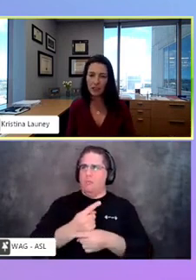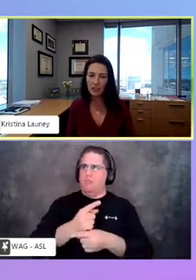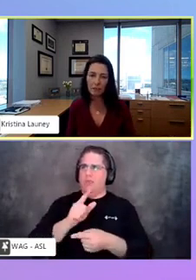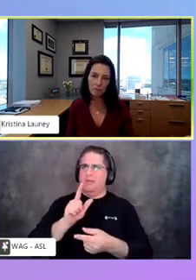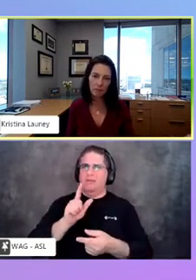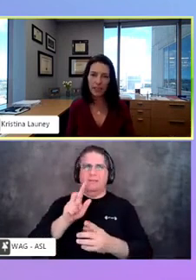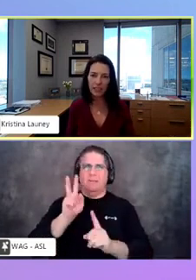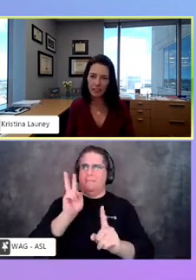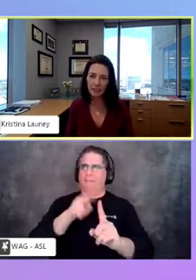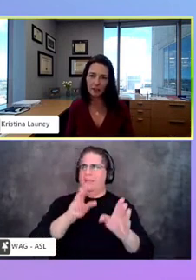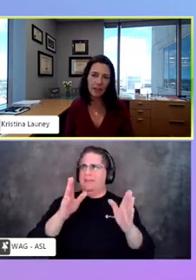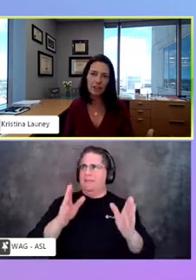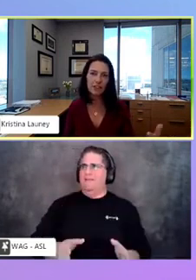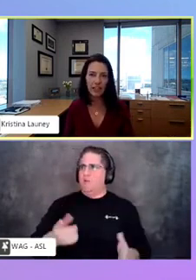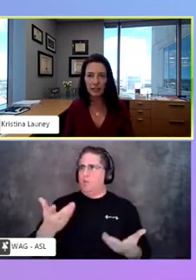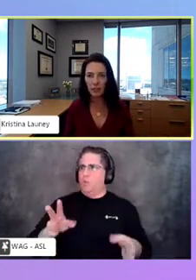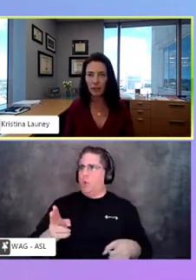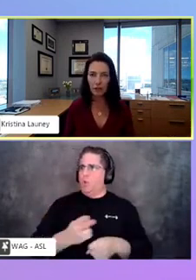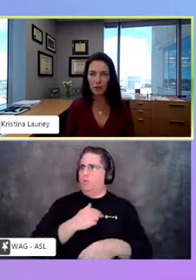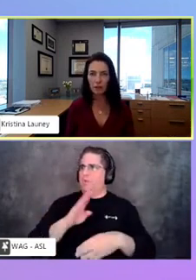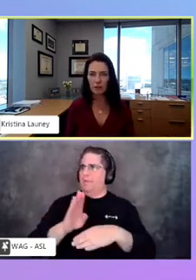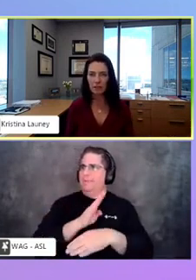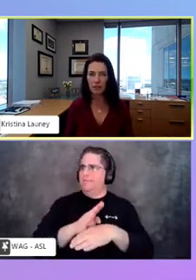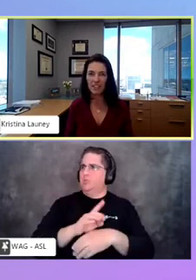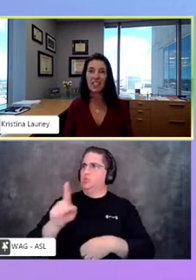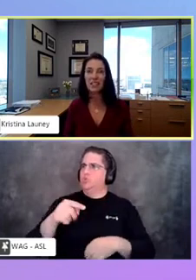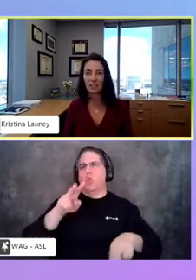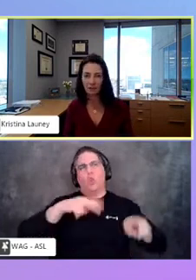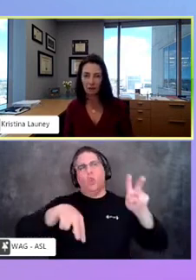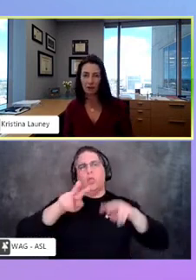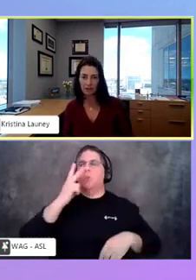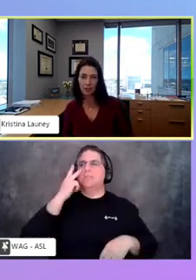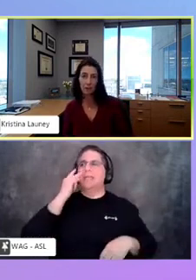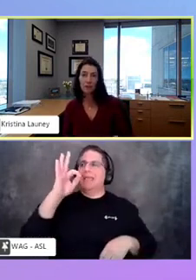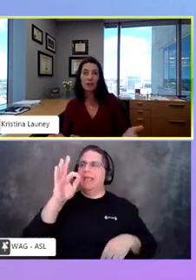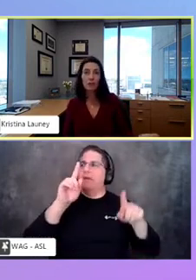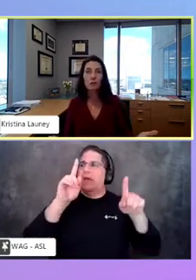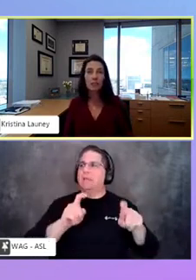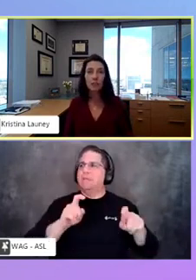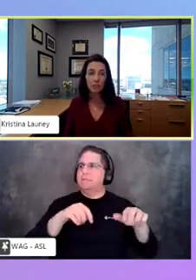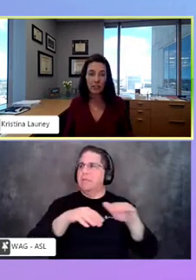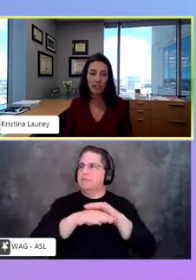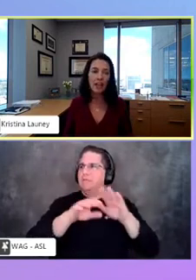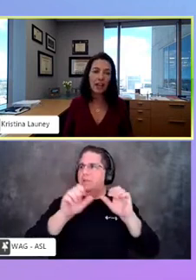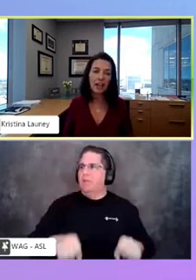patronize the business to have a standing to sue. In other words, you would argue they're not a legitimate